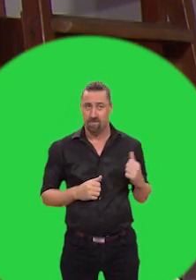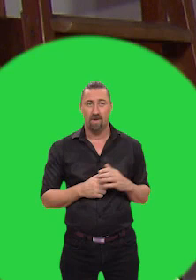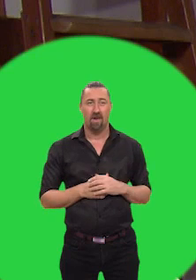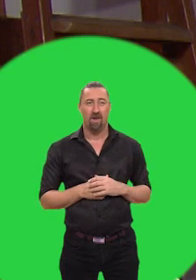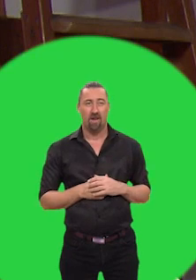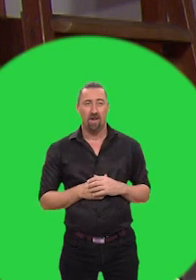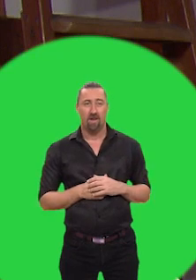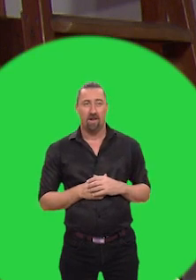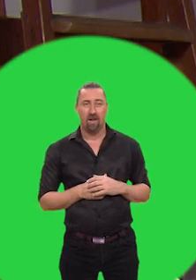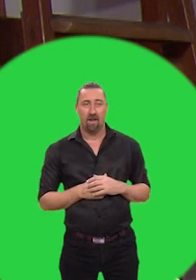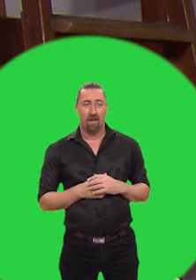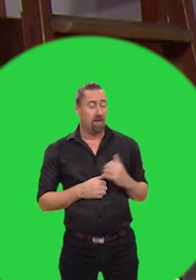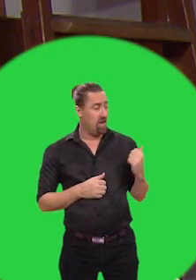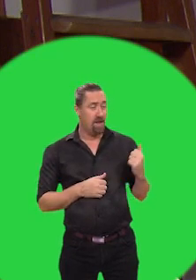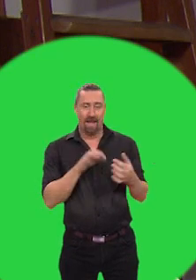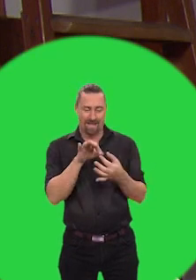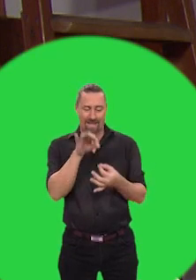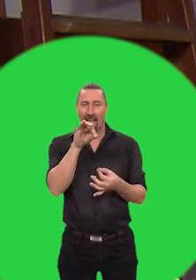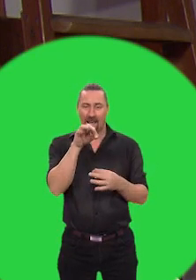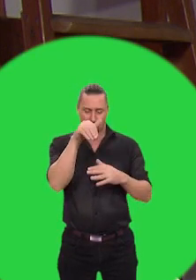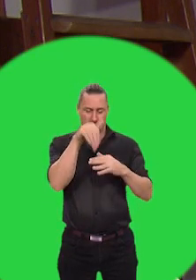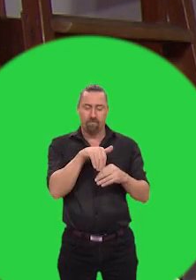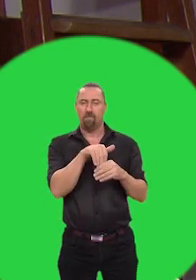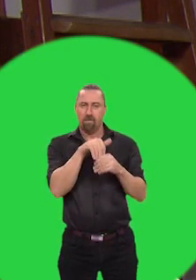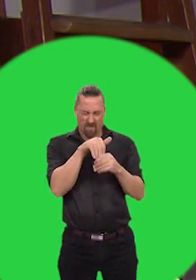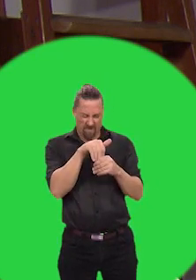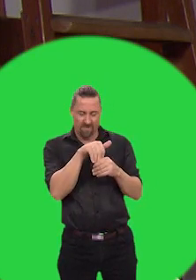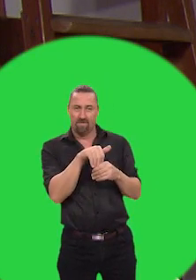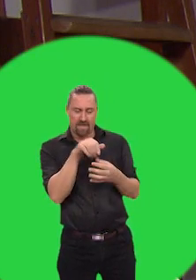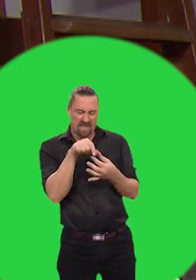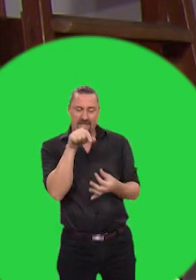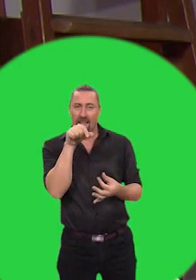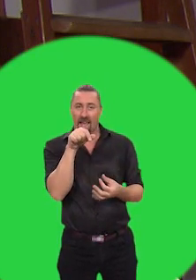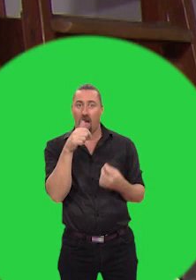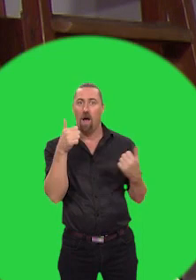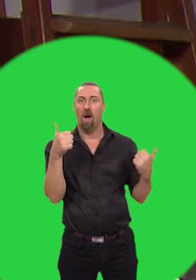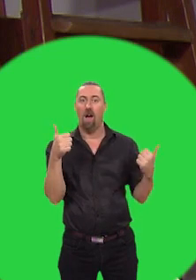and the craft stick into my cup, just like so and now I have a kangaroo,